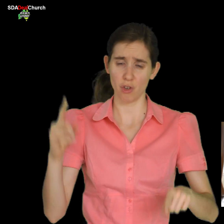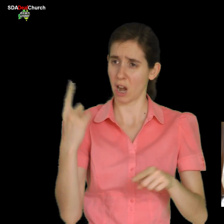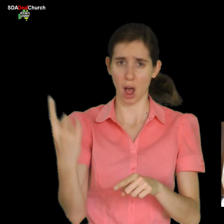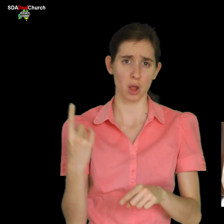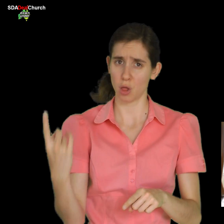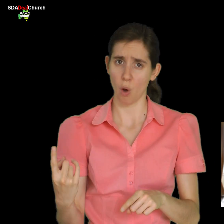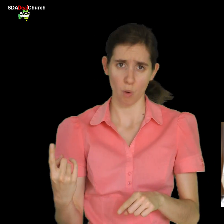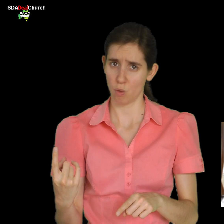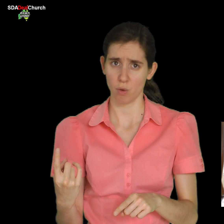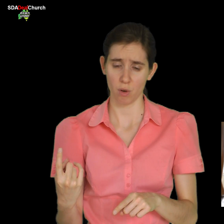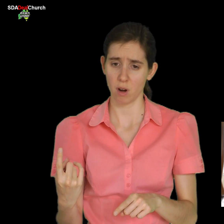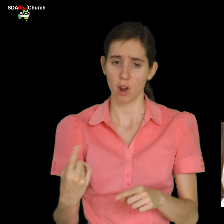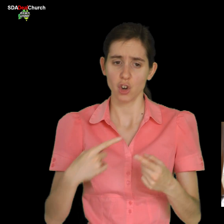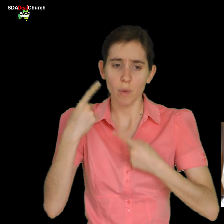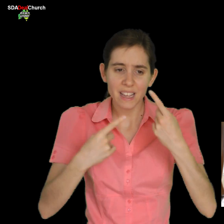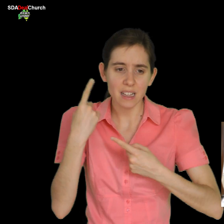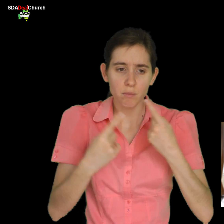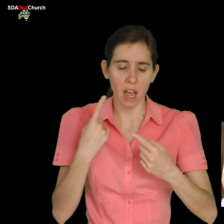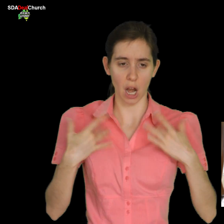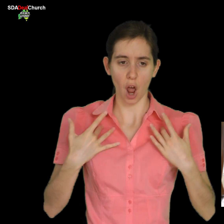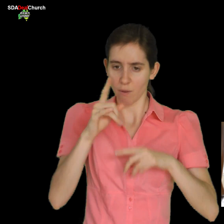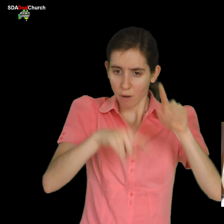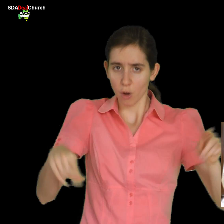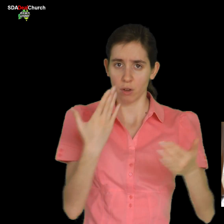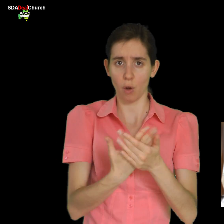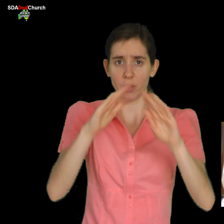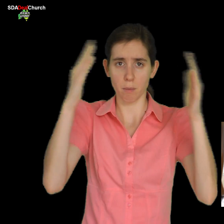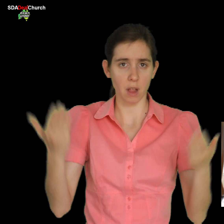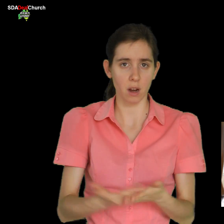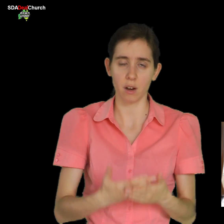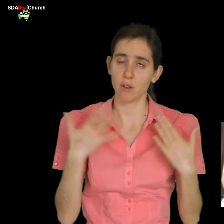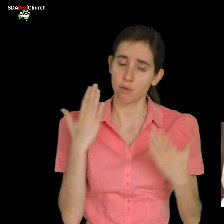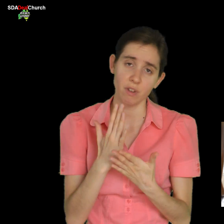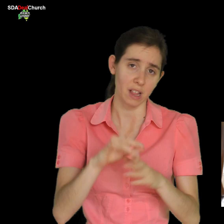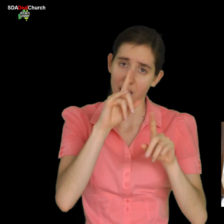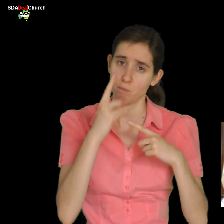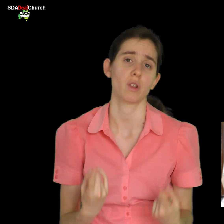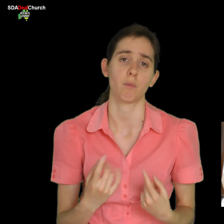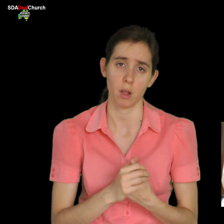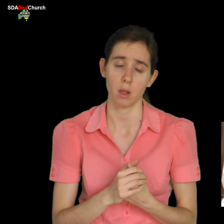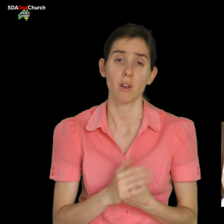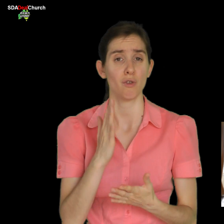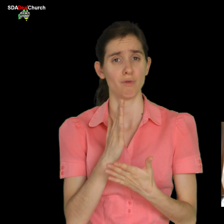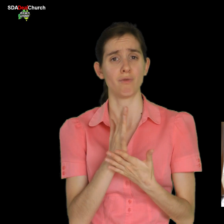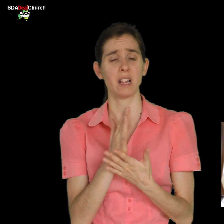explanation for the diversity of life on our planet is totally impossible. Instead, science